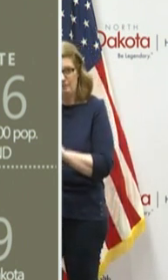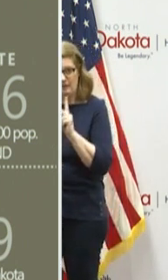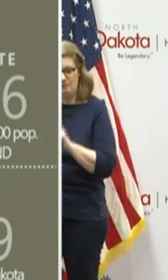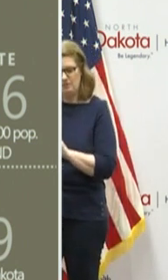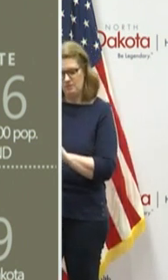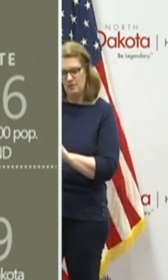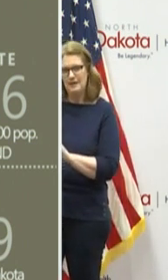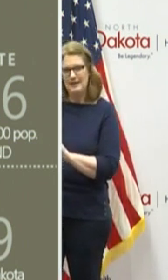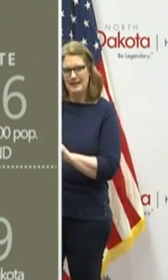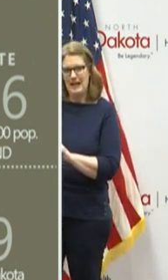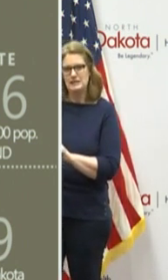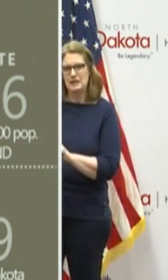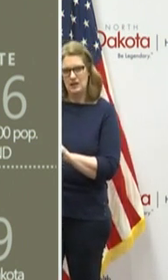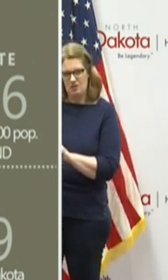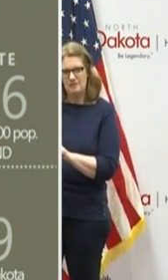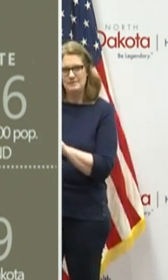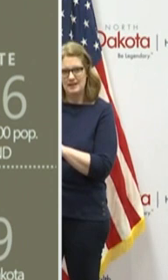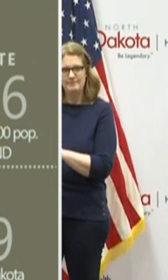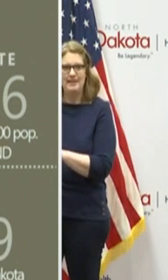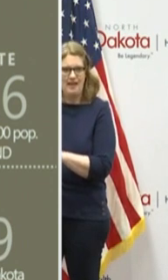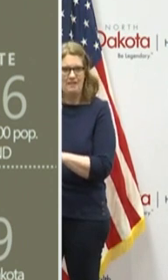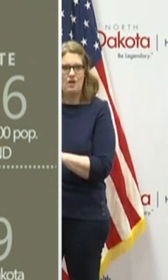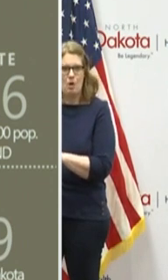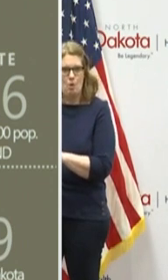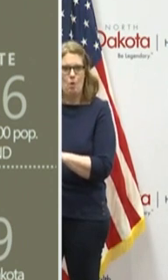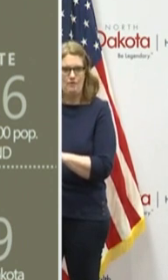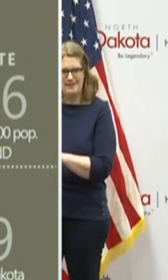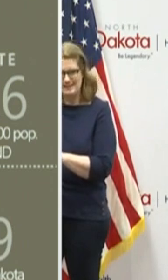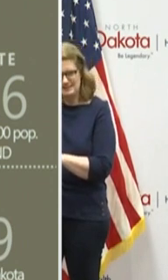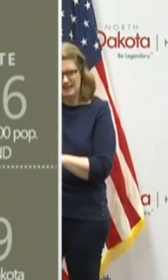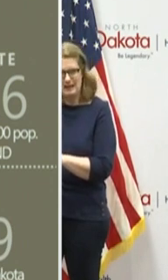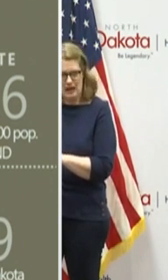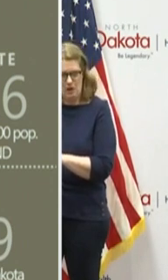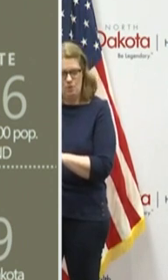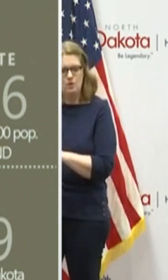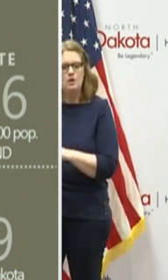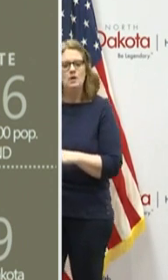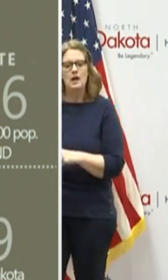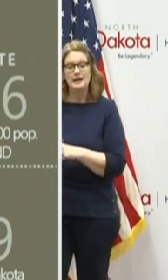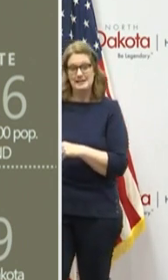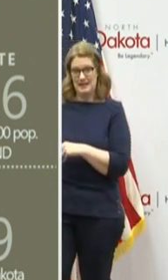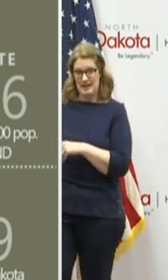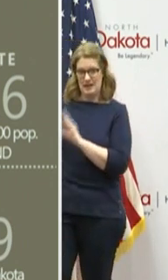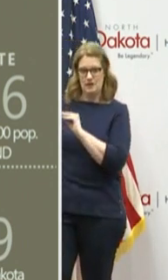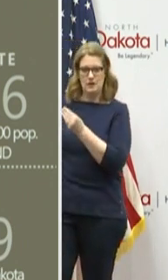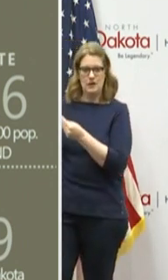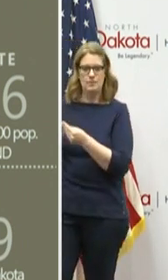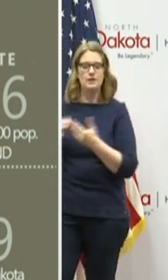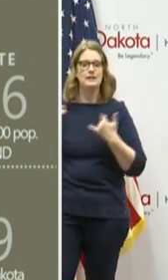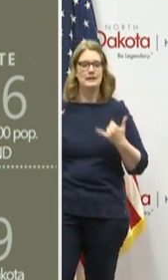ARE IN KASS COUNTY AND, OF COURSE, THIS MEANS THERE IS A HIGHER PERCENTAGE PER CASES IN